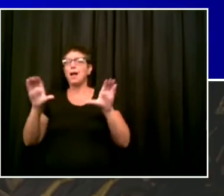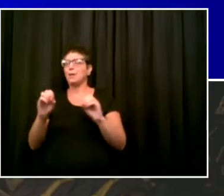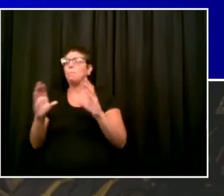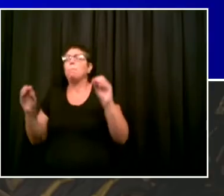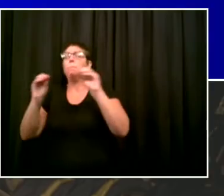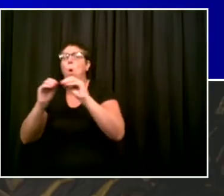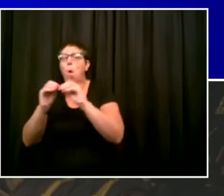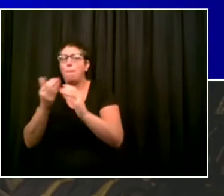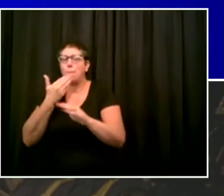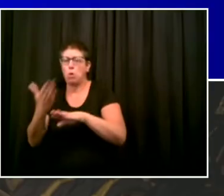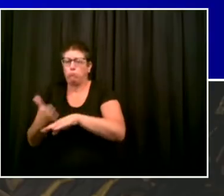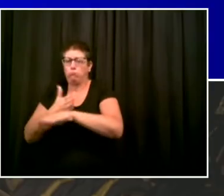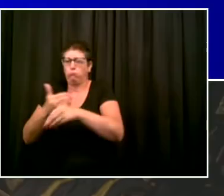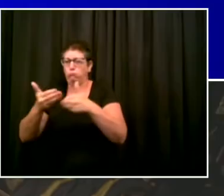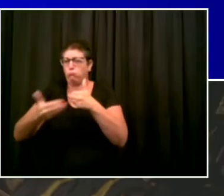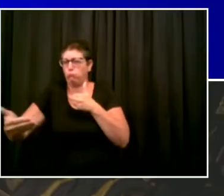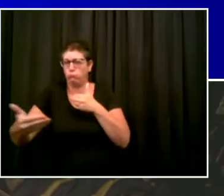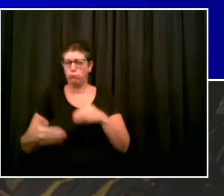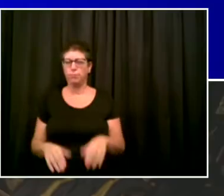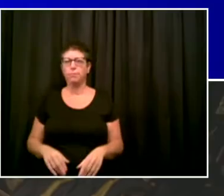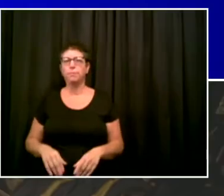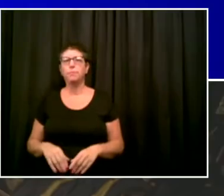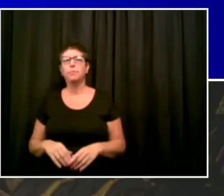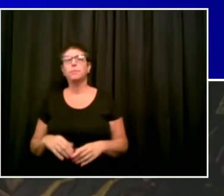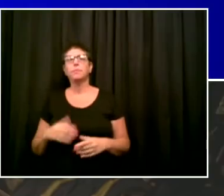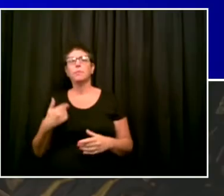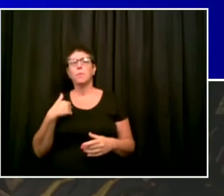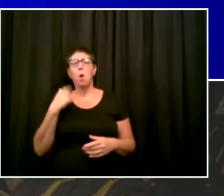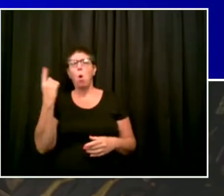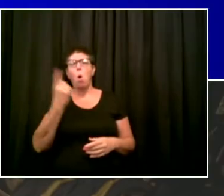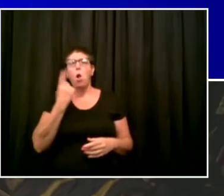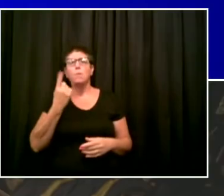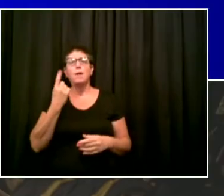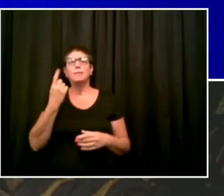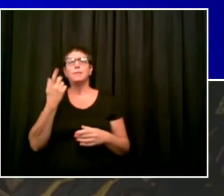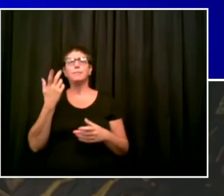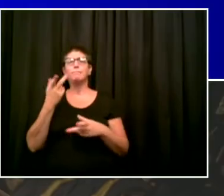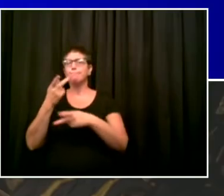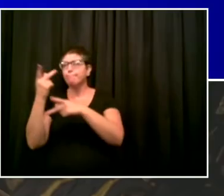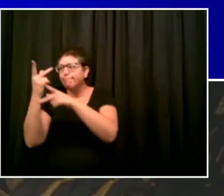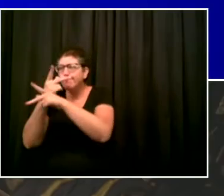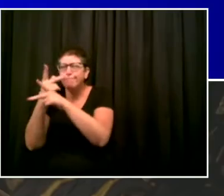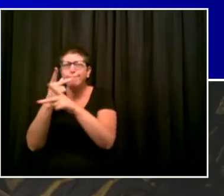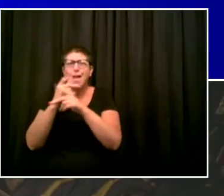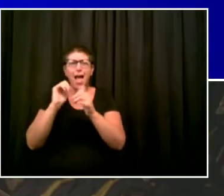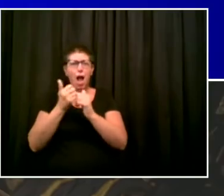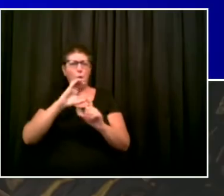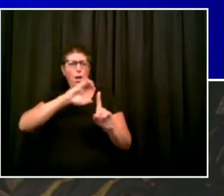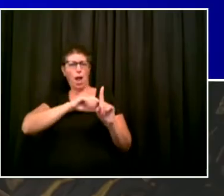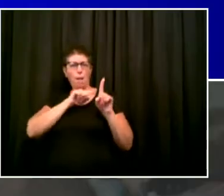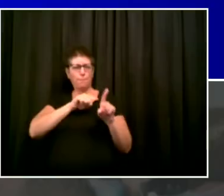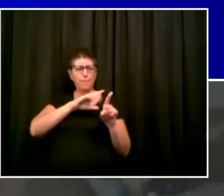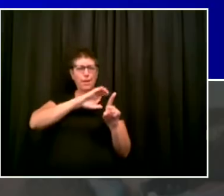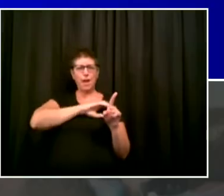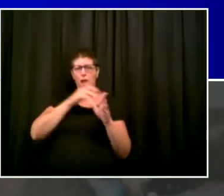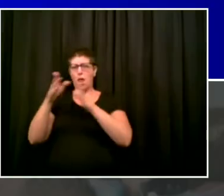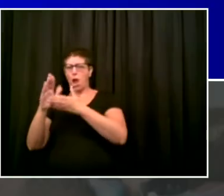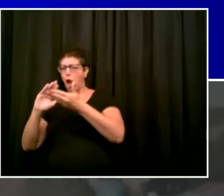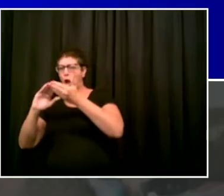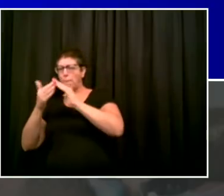BECAUSE I KNEW WE HAVE BEEN DOING A LOT, AND WE CAN DO MORE. THEU QESONTI, AS ALWAYS, WAS, HAS